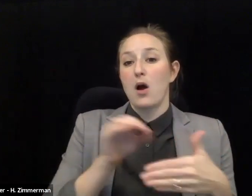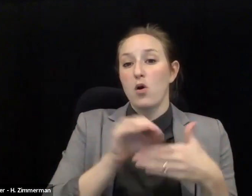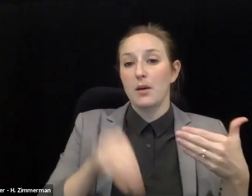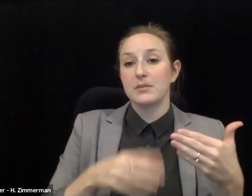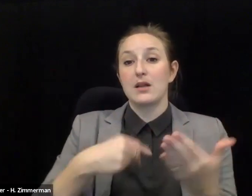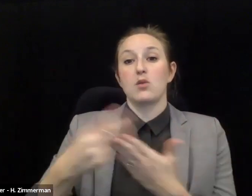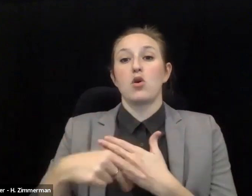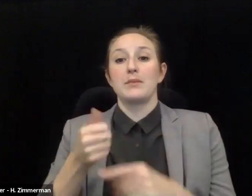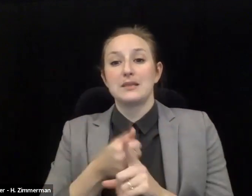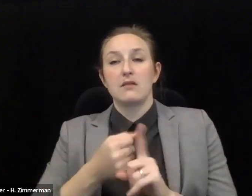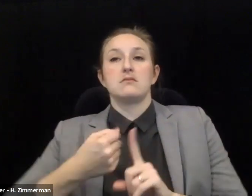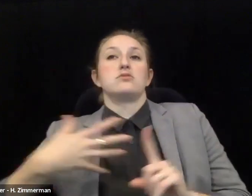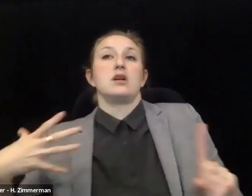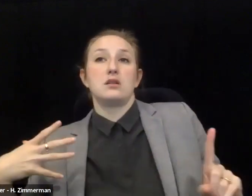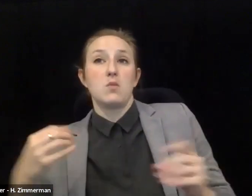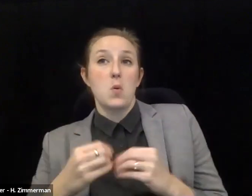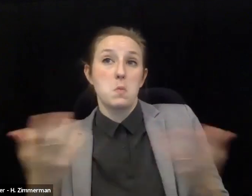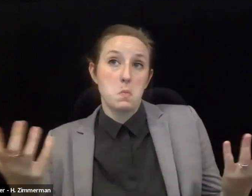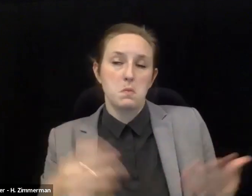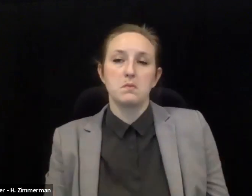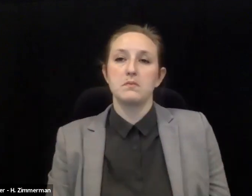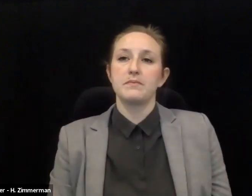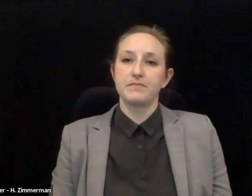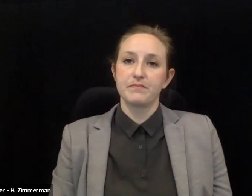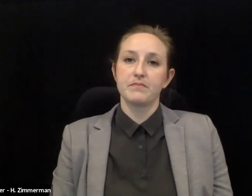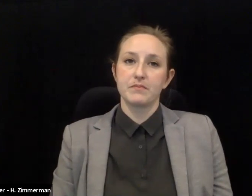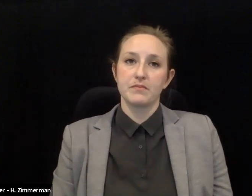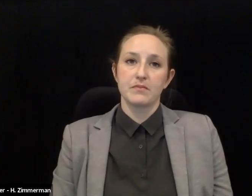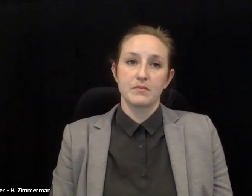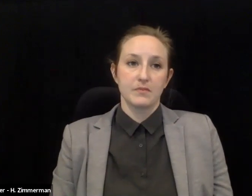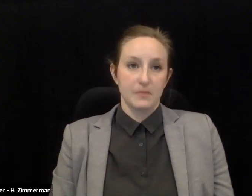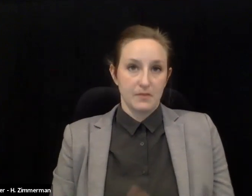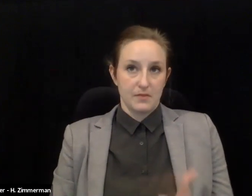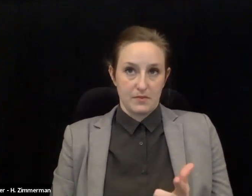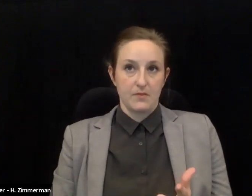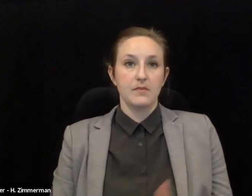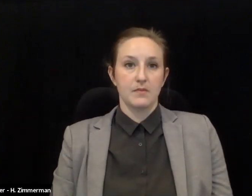scratch the surface of it.